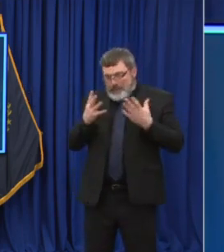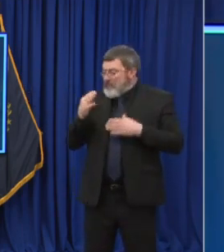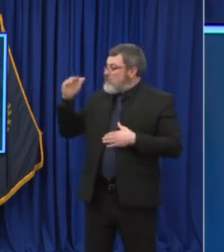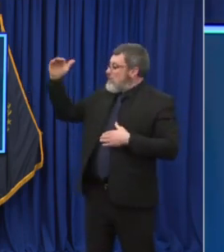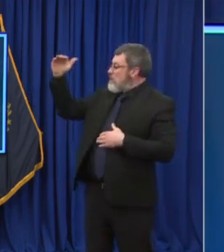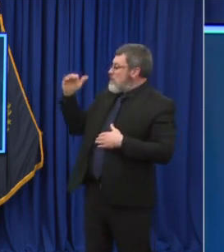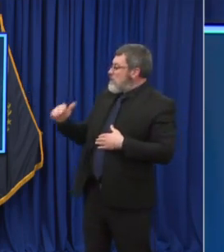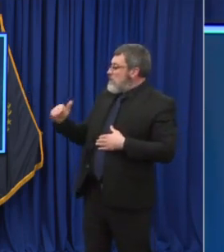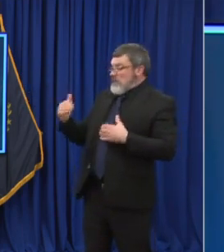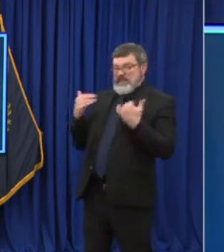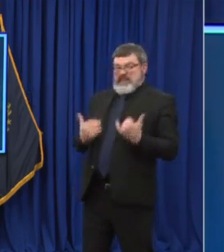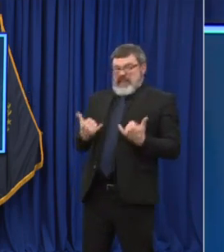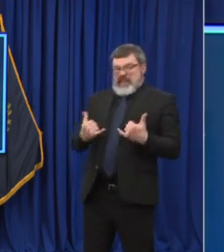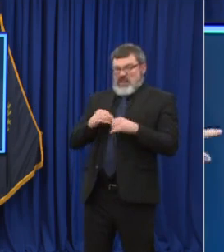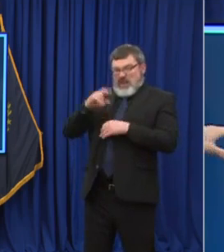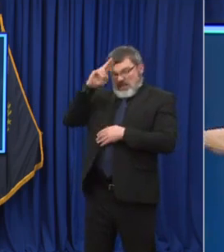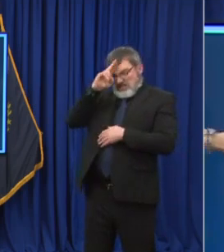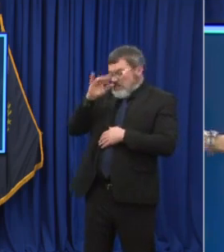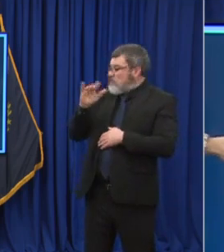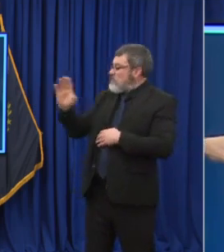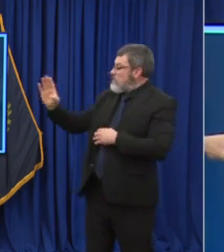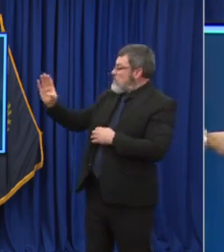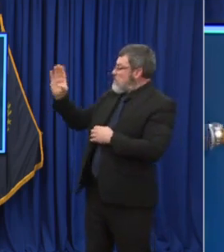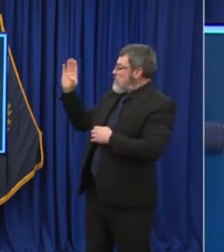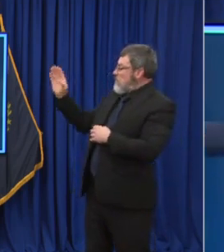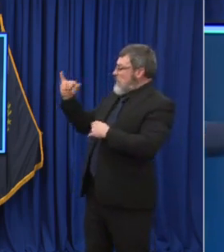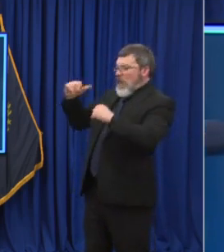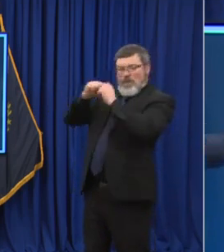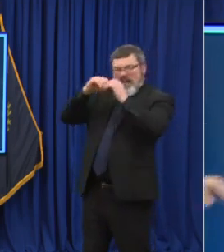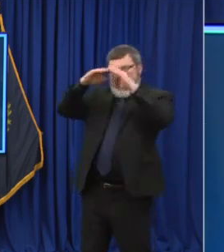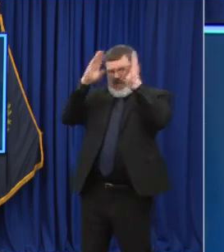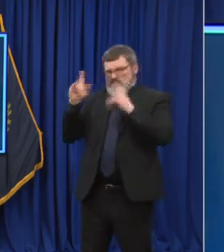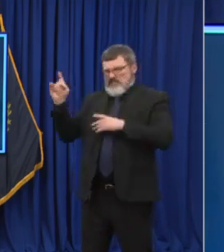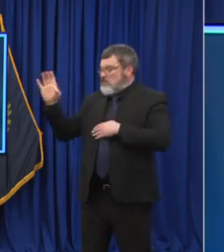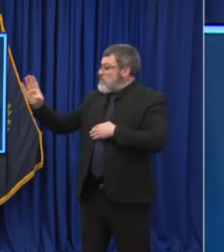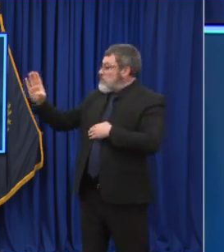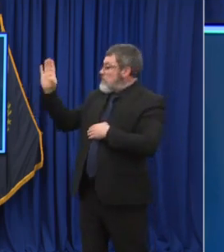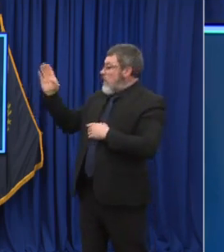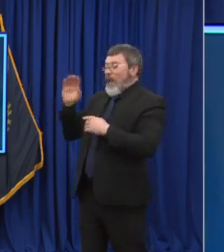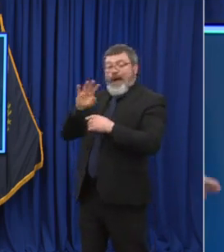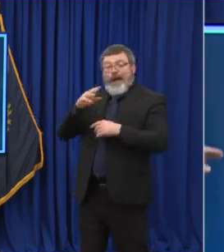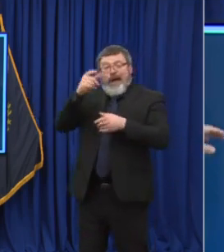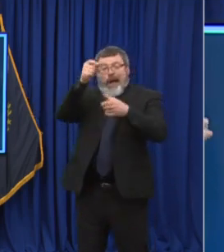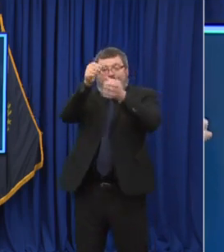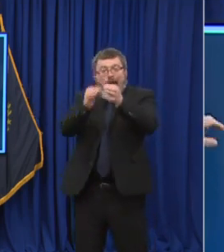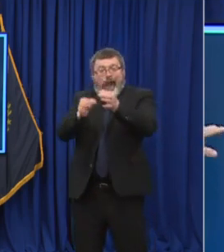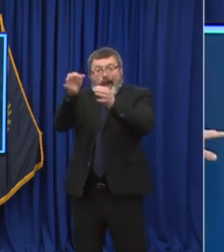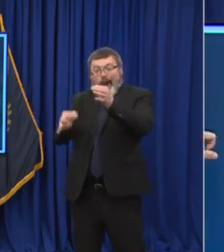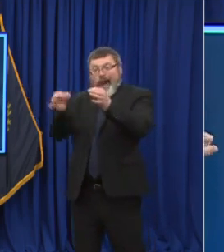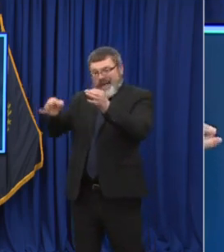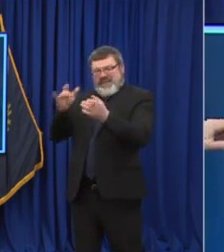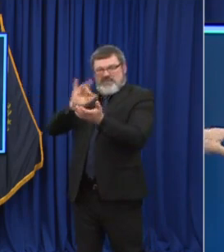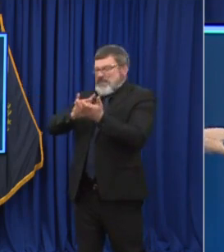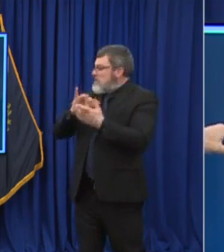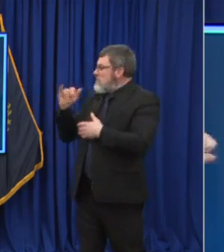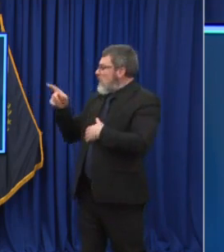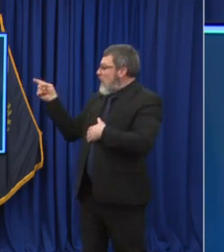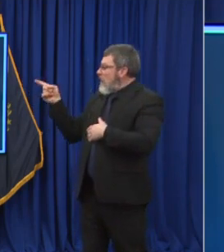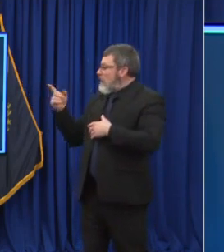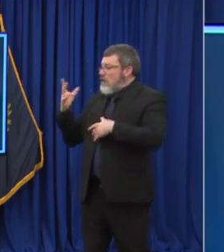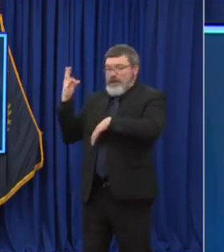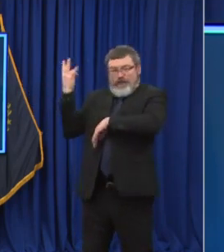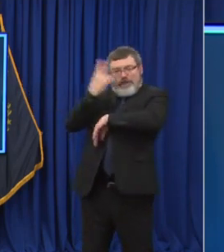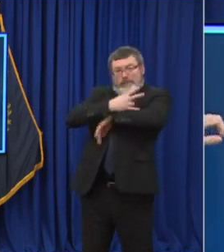YOU WILL SEE OUR TOTAL NUMBERS, TOTAL NUMBER OF CASES SINCE MARCH, TOTAL HOSPITALIZATIONS, TOTAL RECOVERED, 17,000.